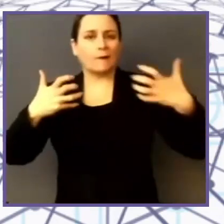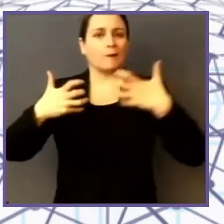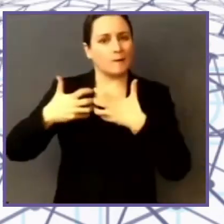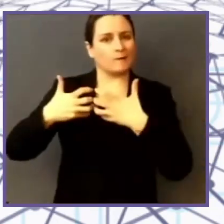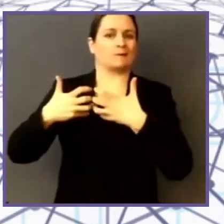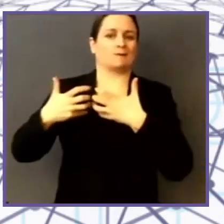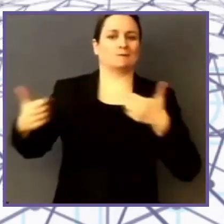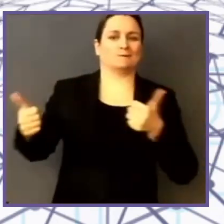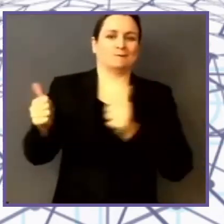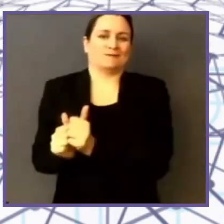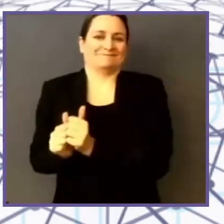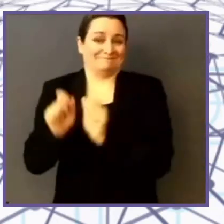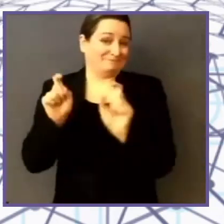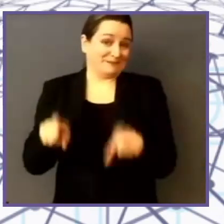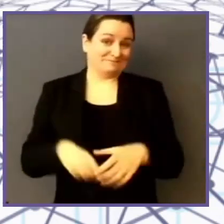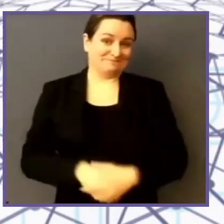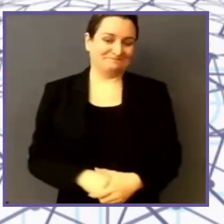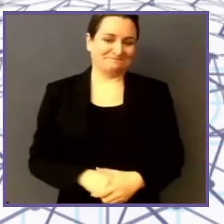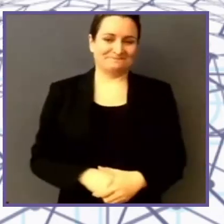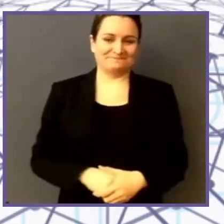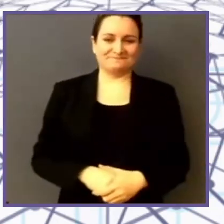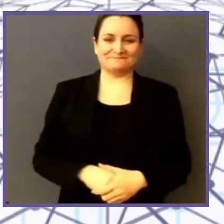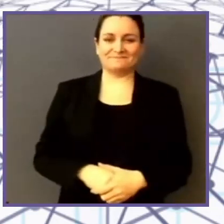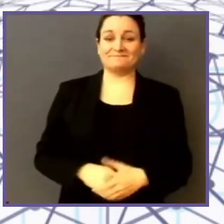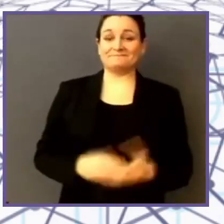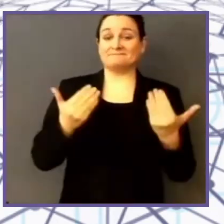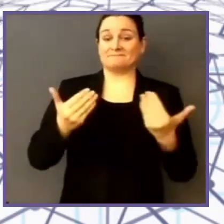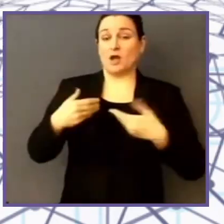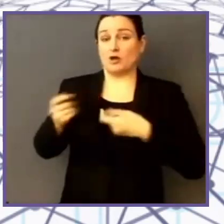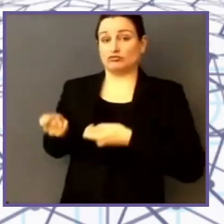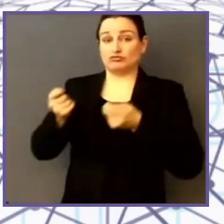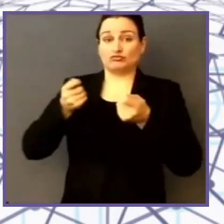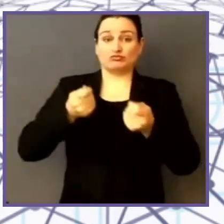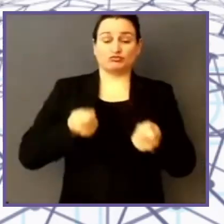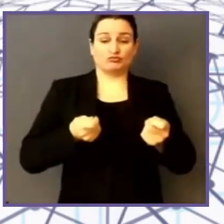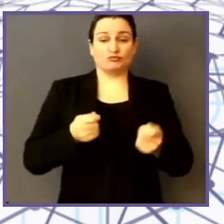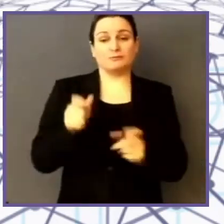Amber is a senior manager at the Help Help Desk team at the International Disability